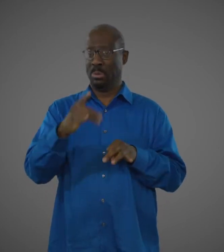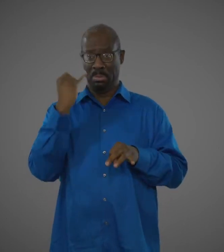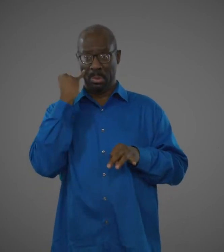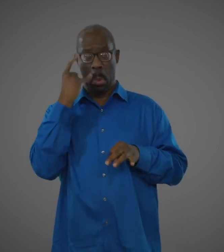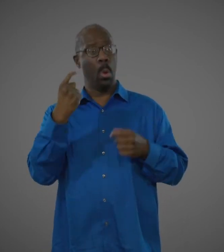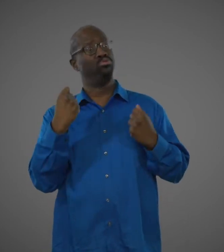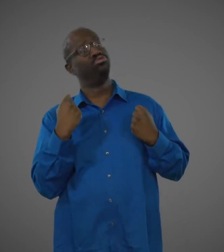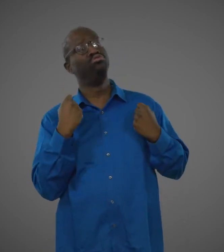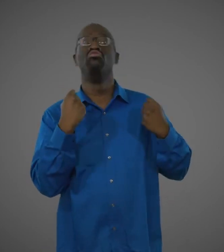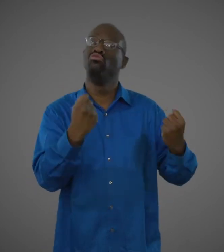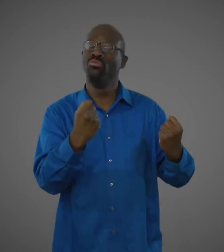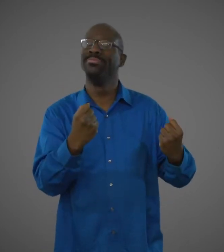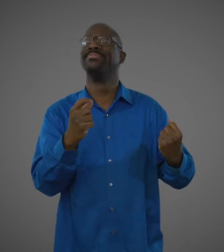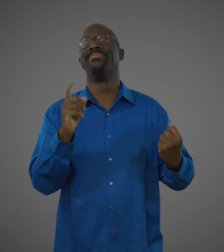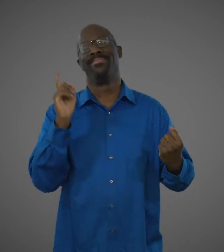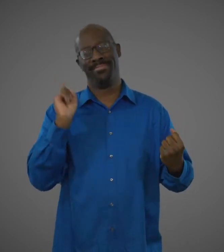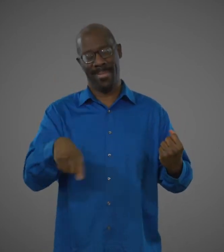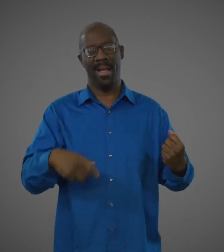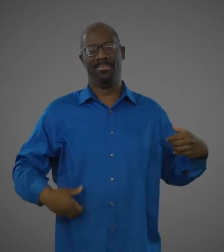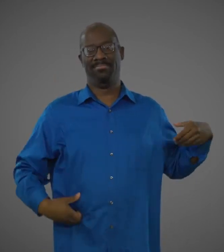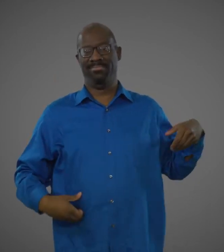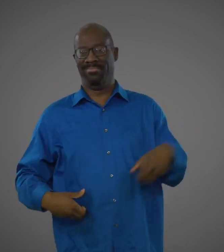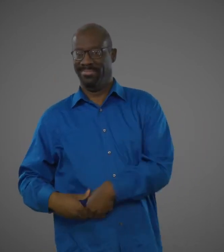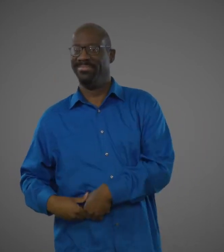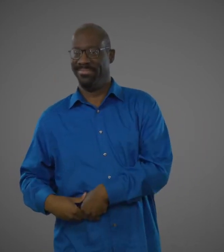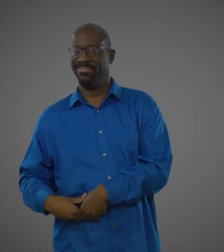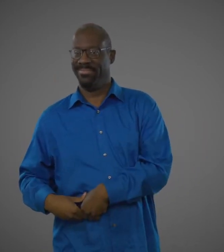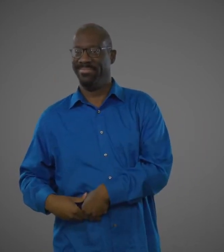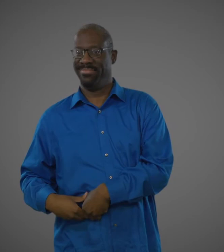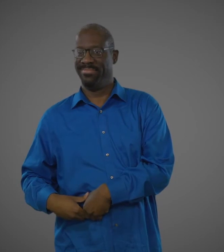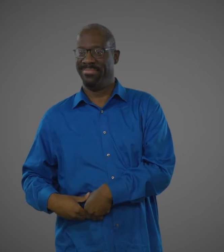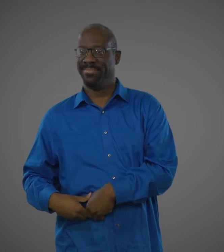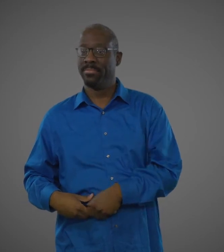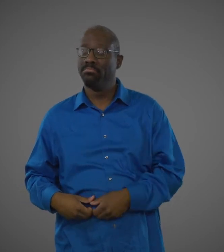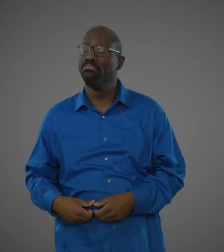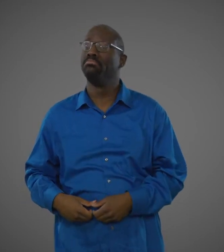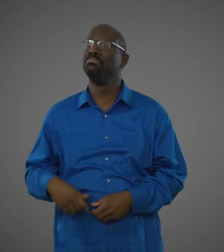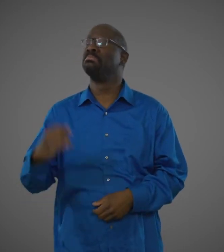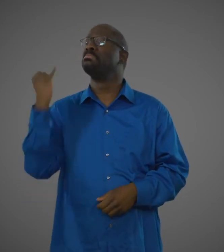to use a seatbelt every time you get into a car.